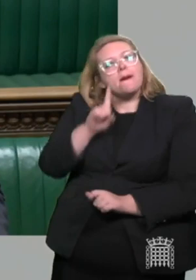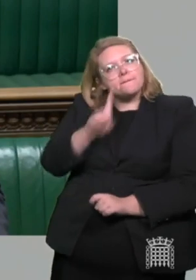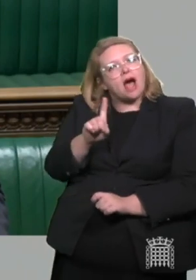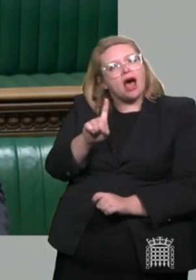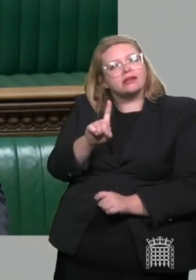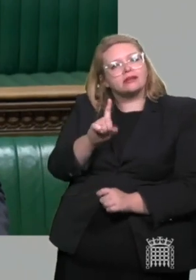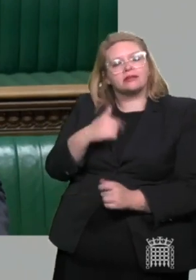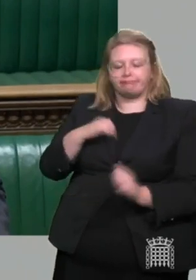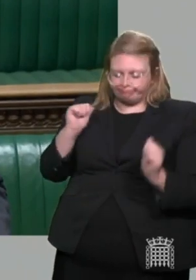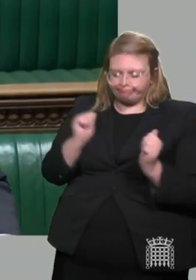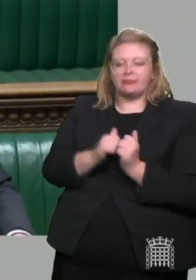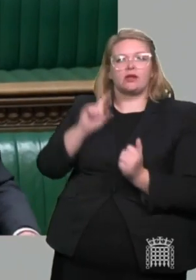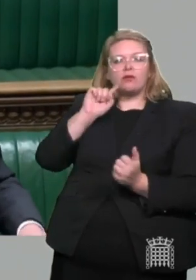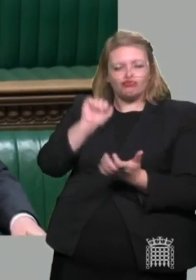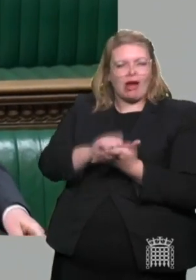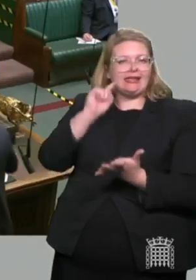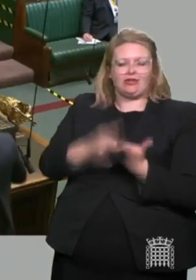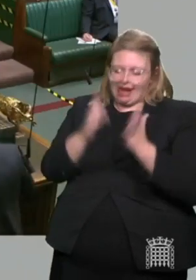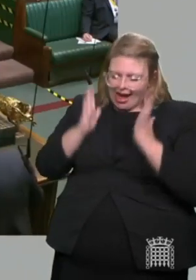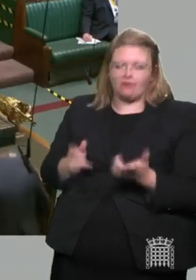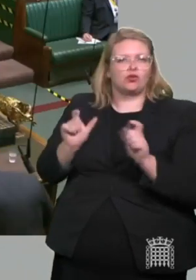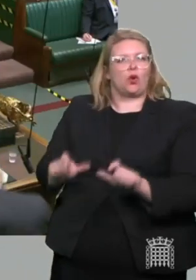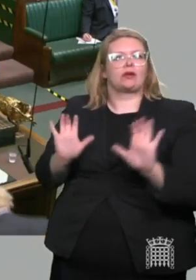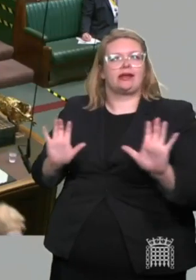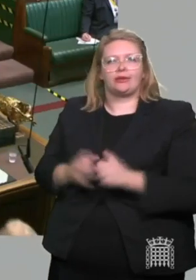believe that we had absolutely no choice. >> Keir Starmer